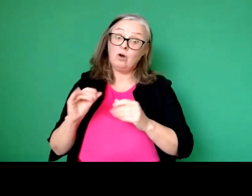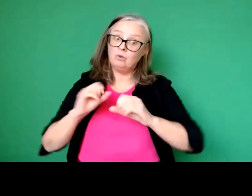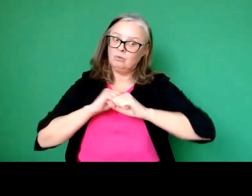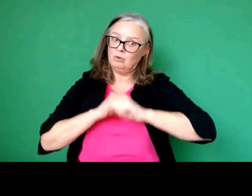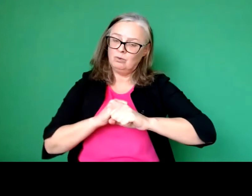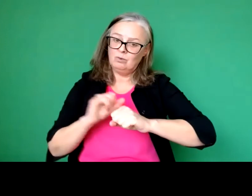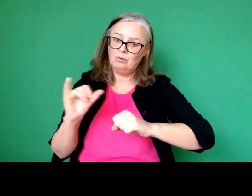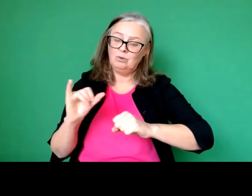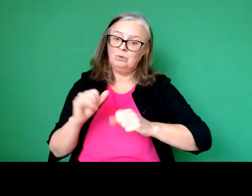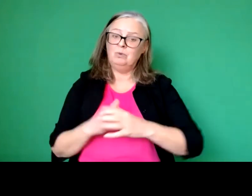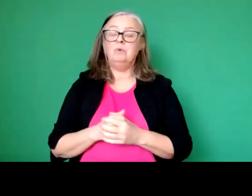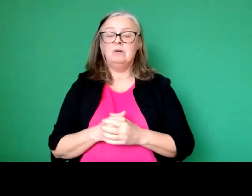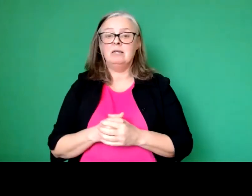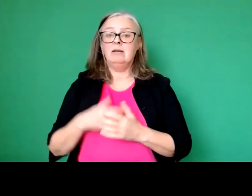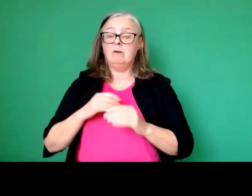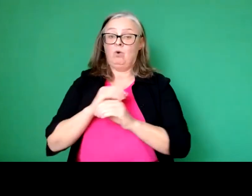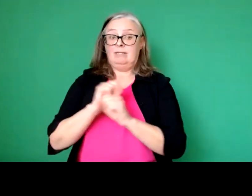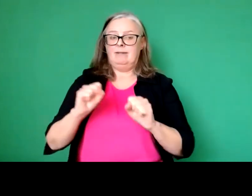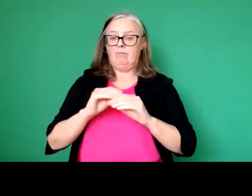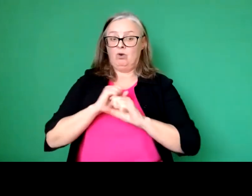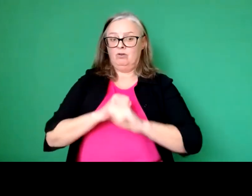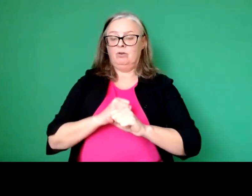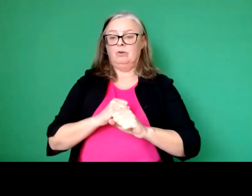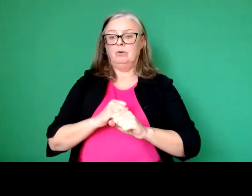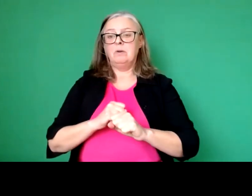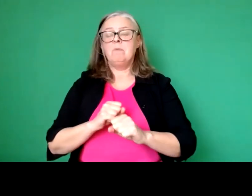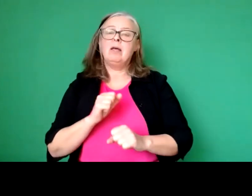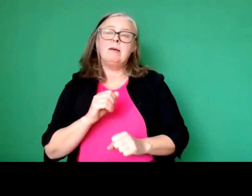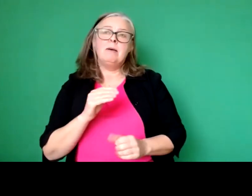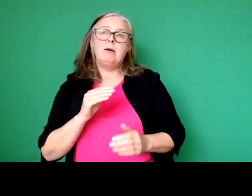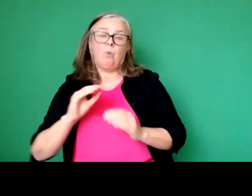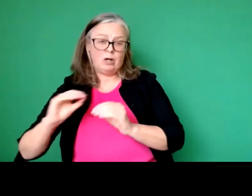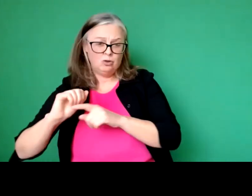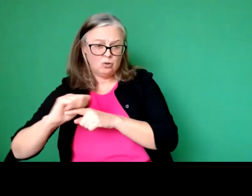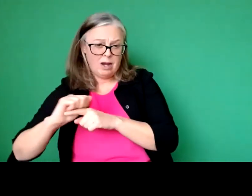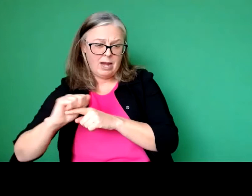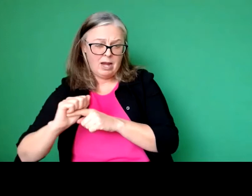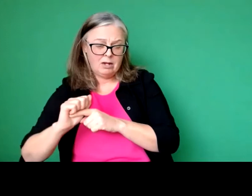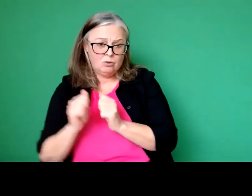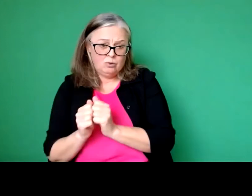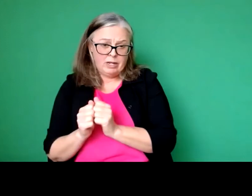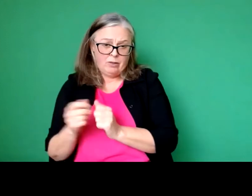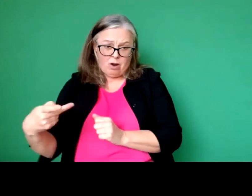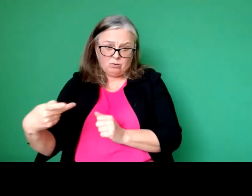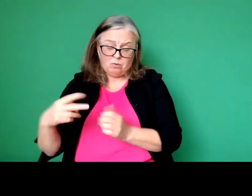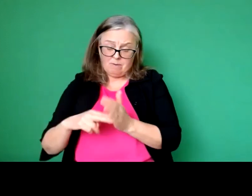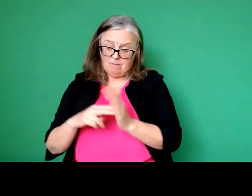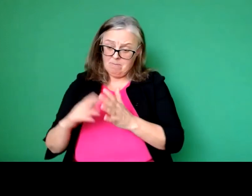necessarily a factor when you train with a guide dog but it is there in in the loyalty